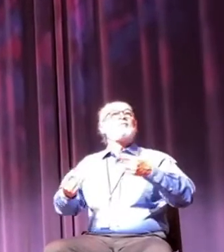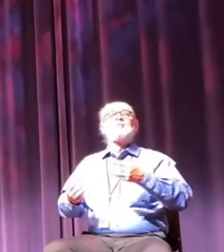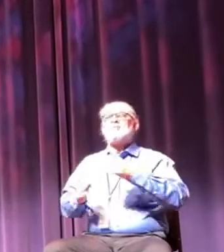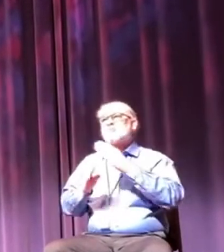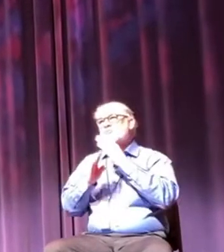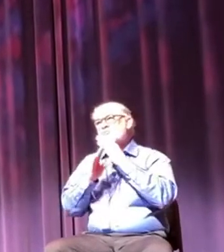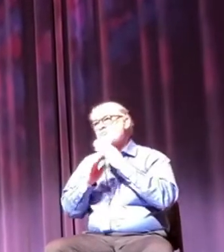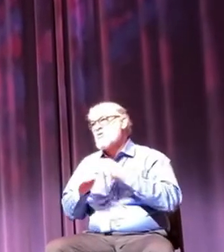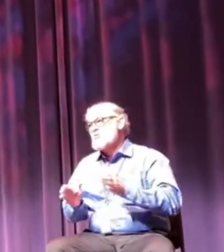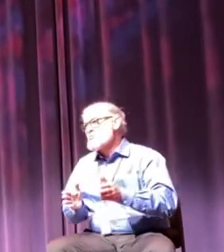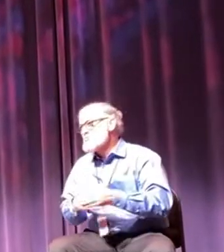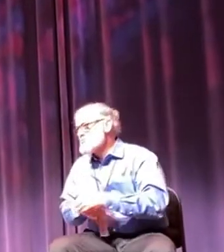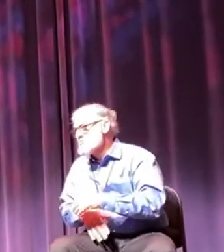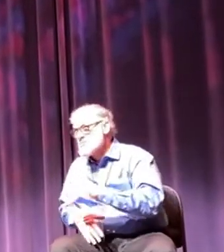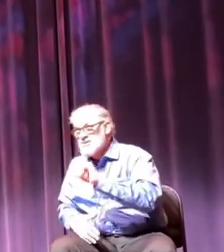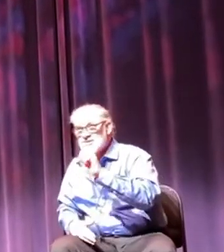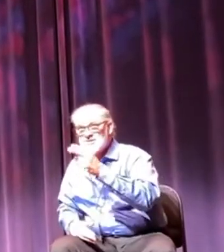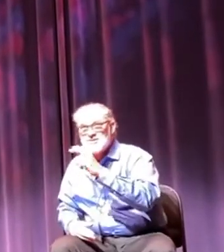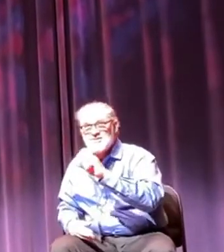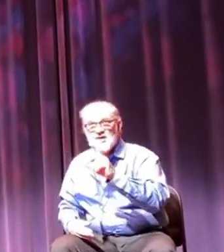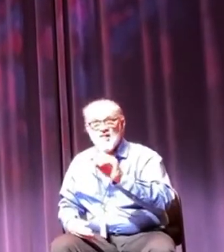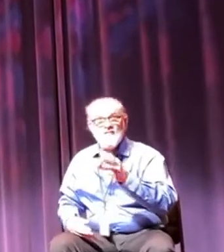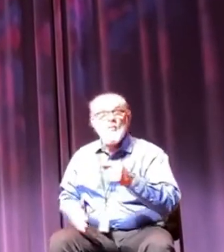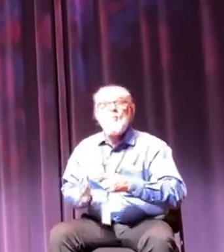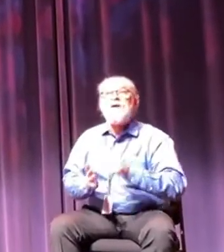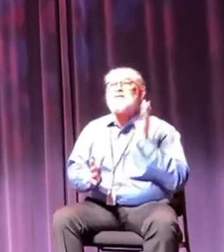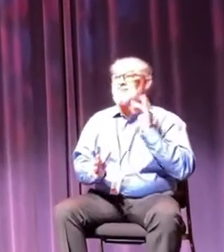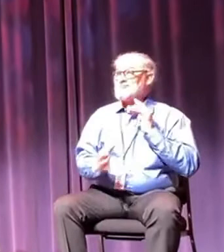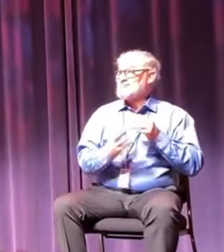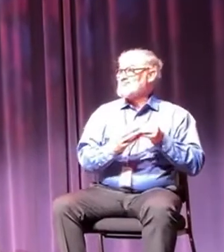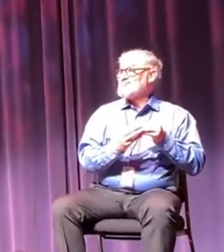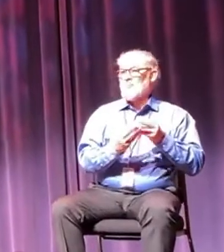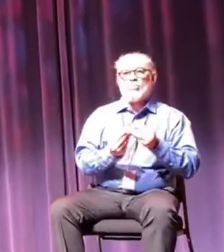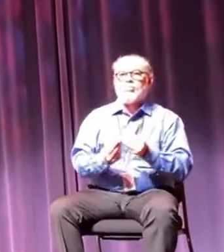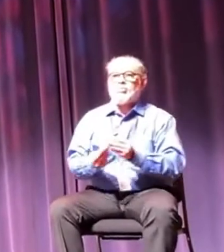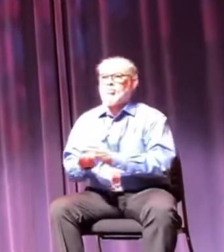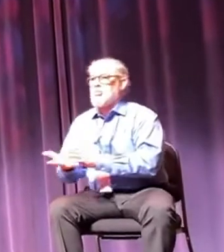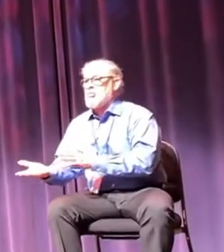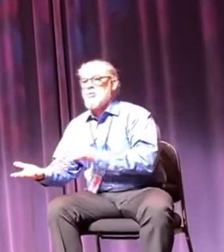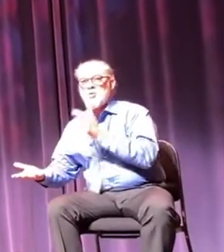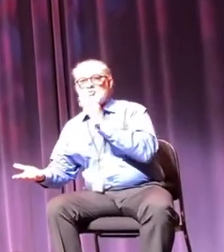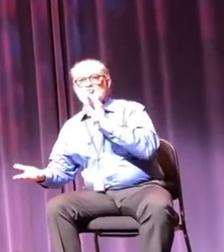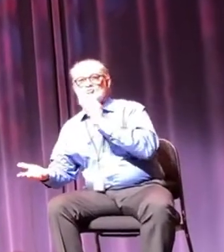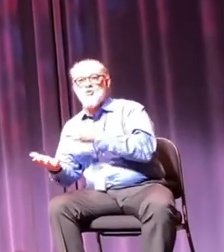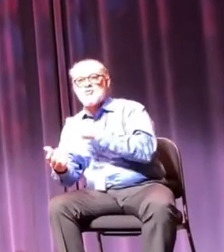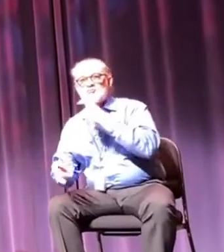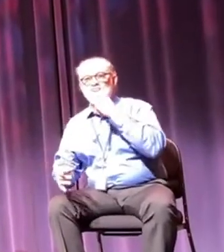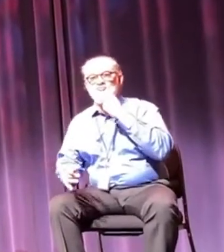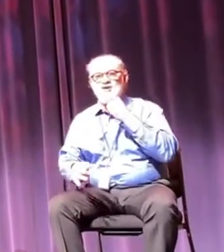and shells, shells of what once was. To the daughters of dried fish nets